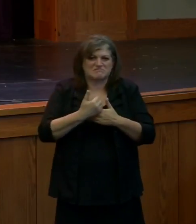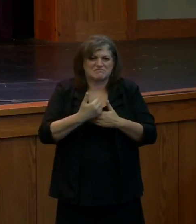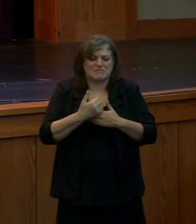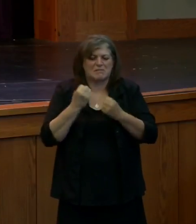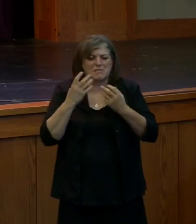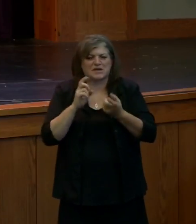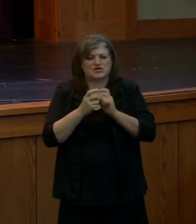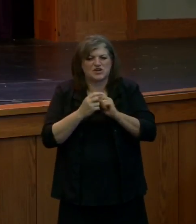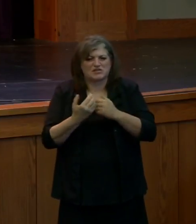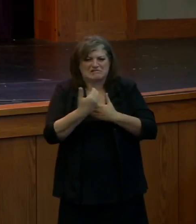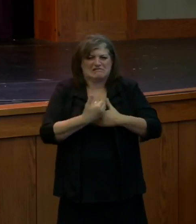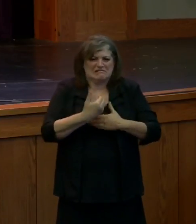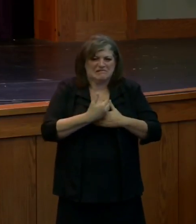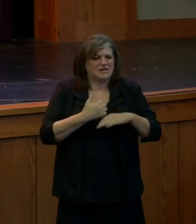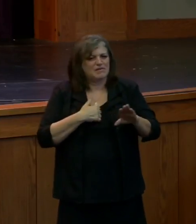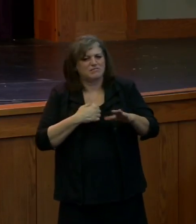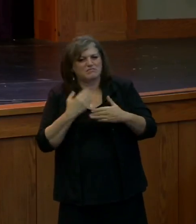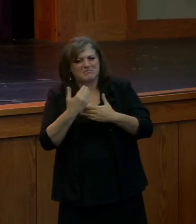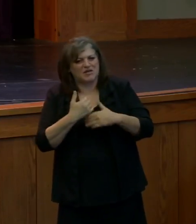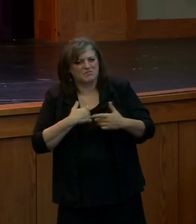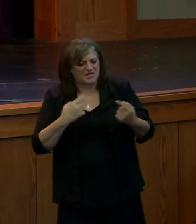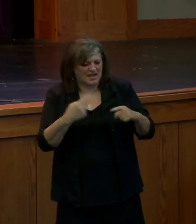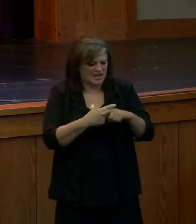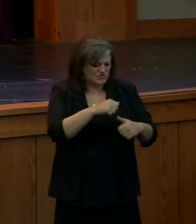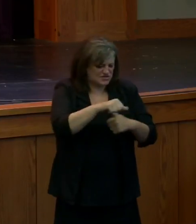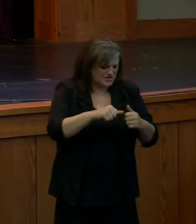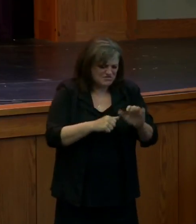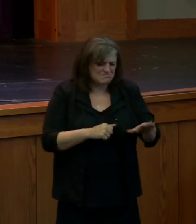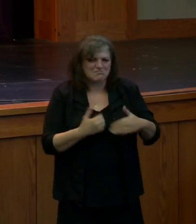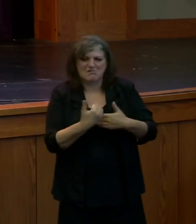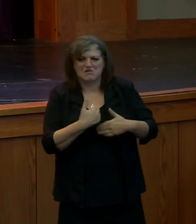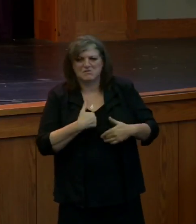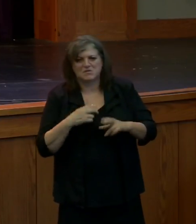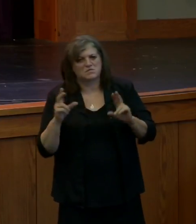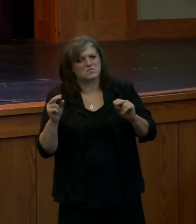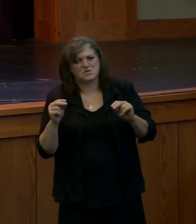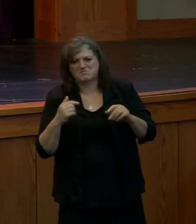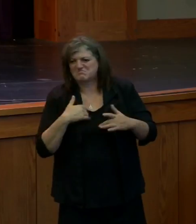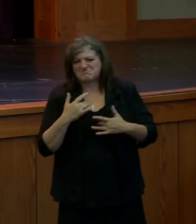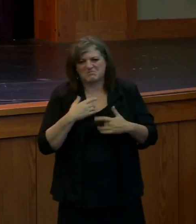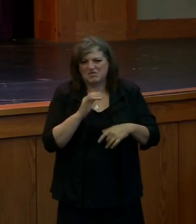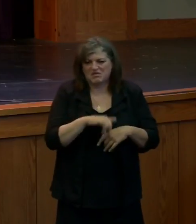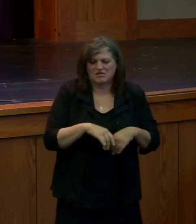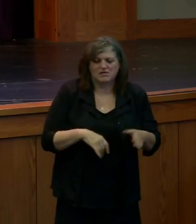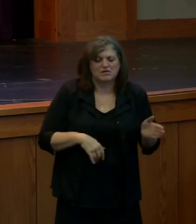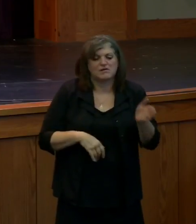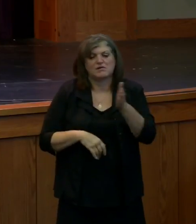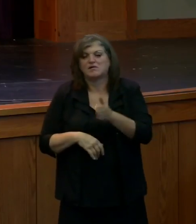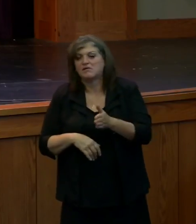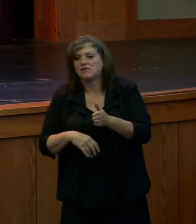MANY OF THEM CONTRADICTORY ONE TO ANOTHER. I AM NOT CONCERNED REALLY ABOUT THE DETAILS.